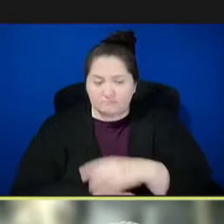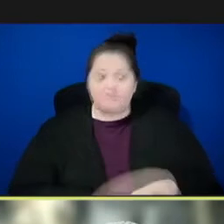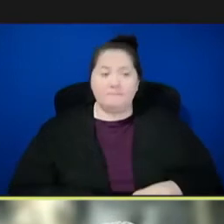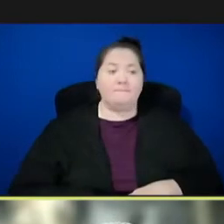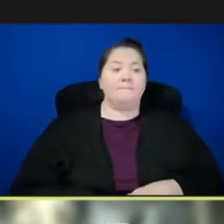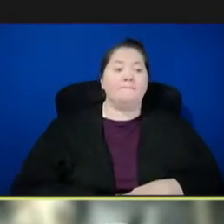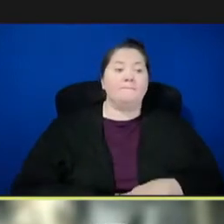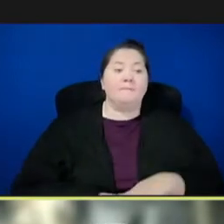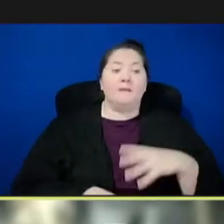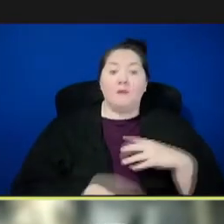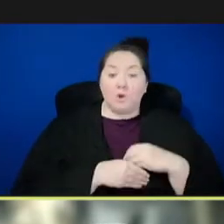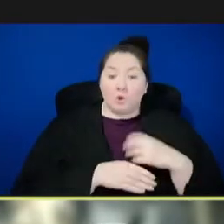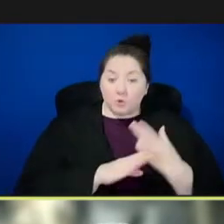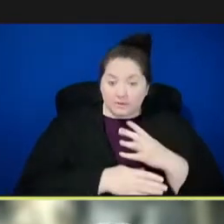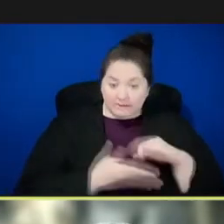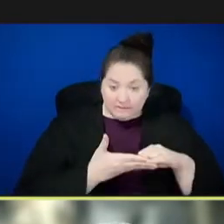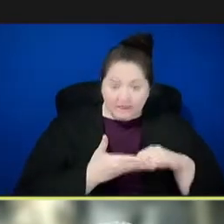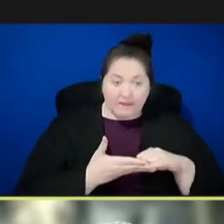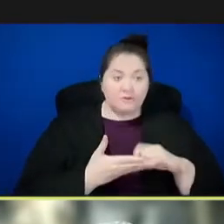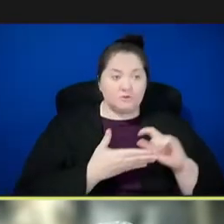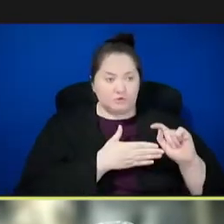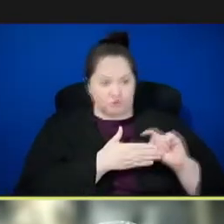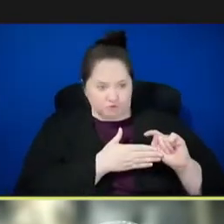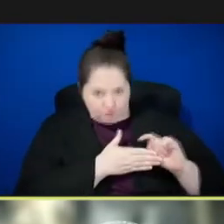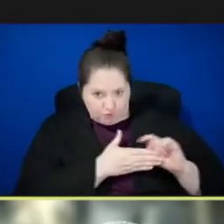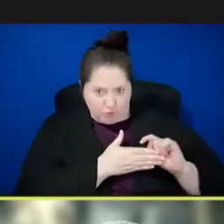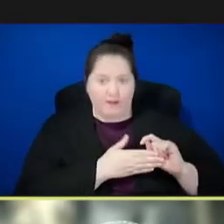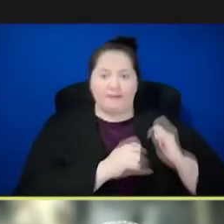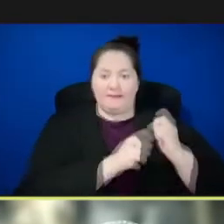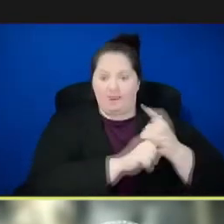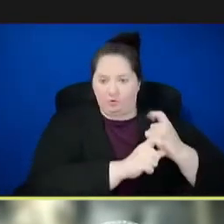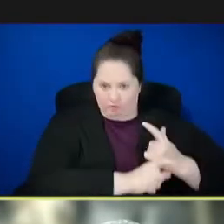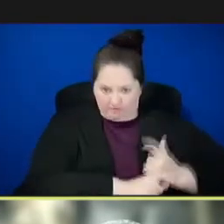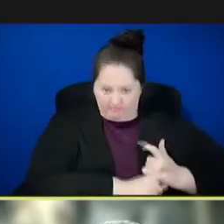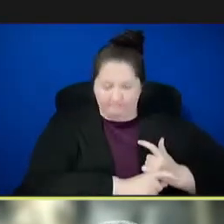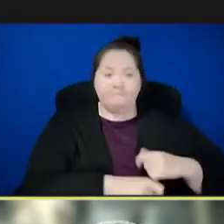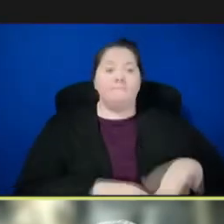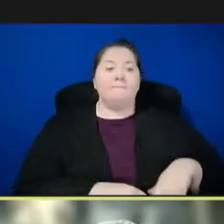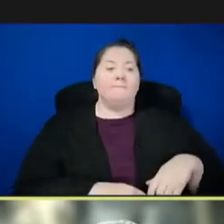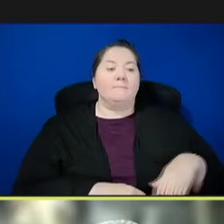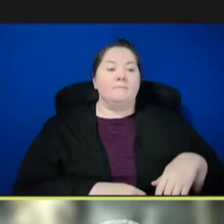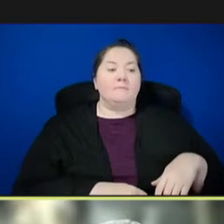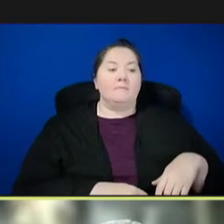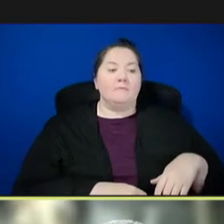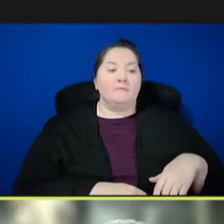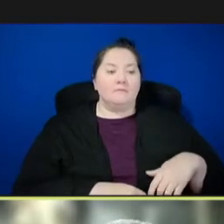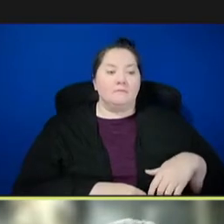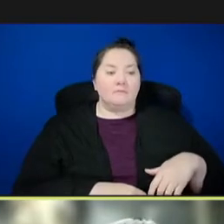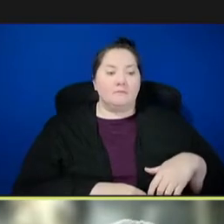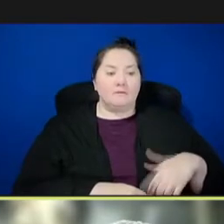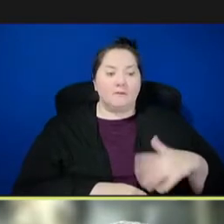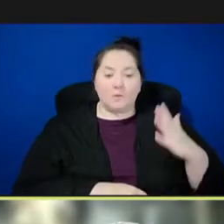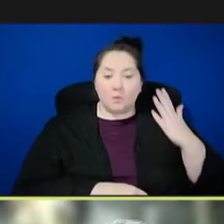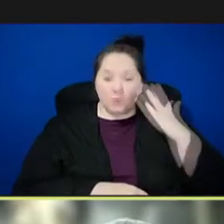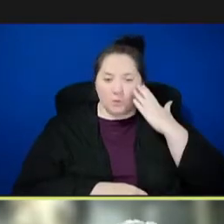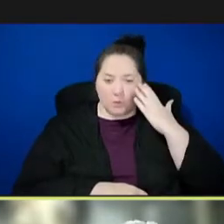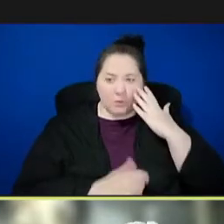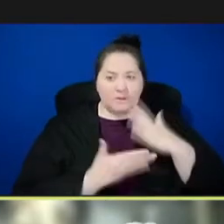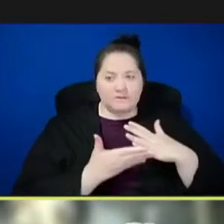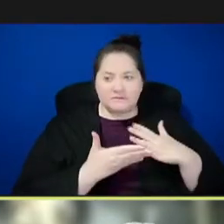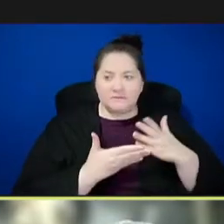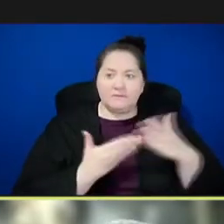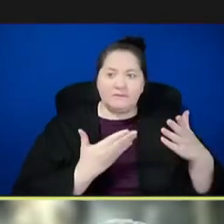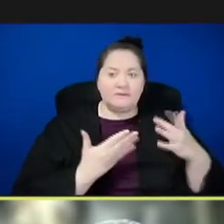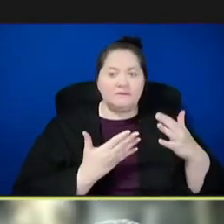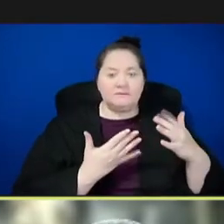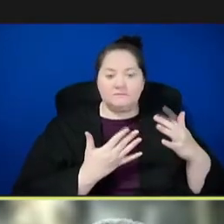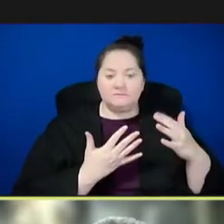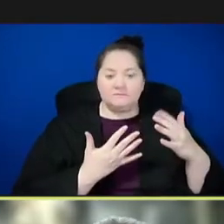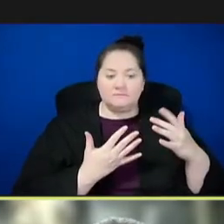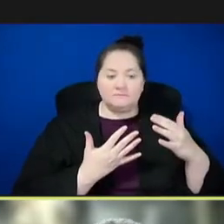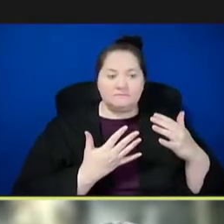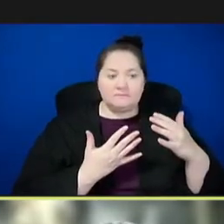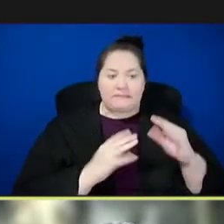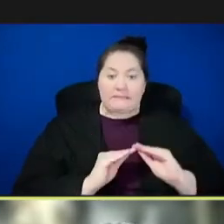using that to trade the algorithm, we also do the things that were very clear and direct and didn't